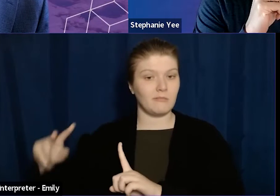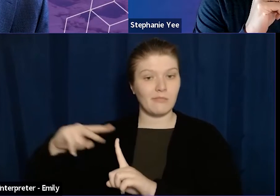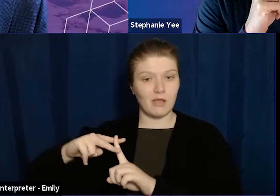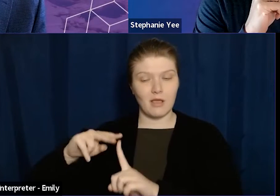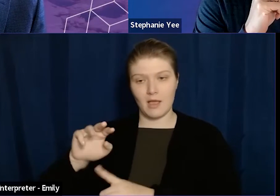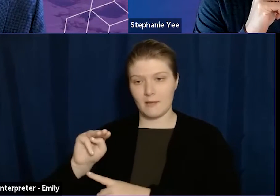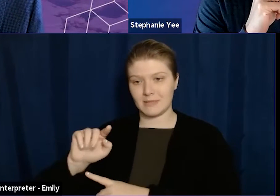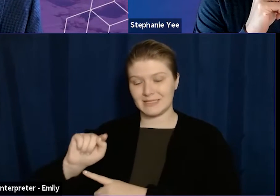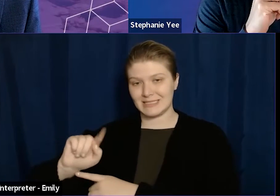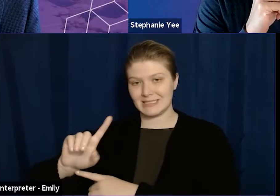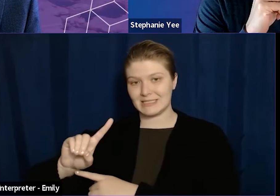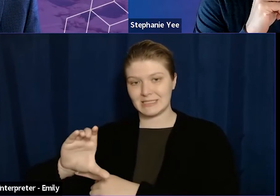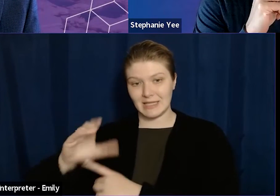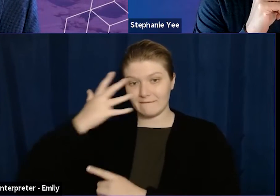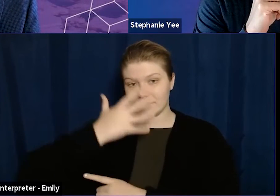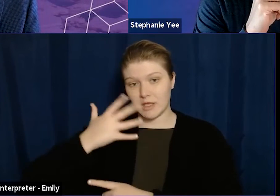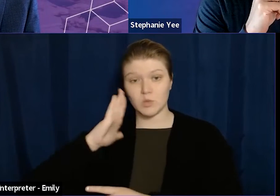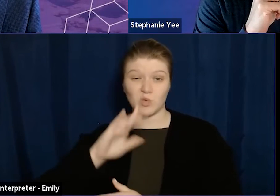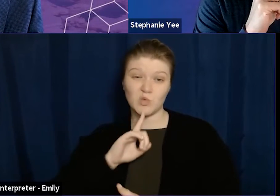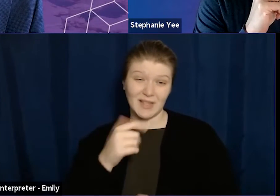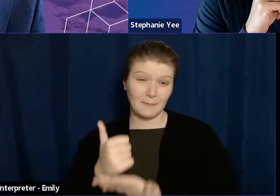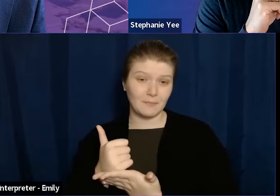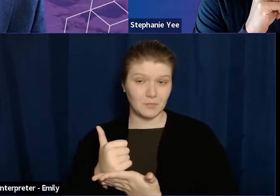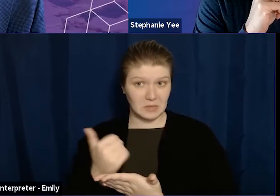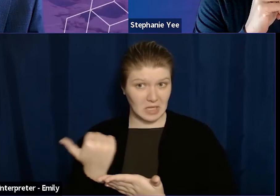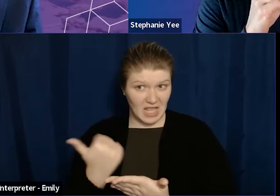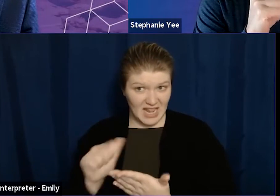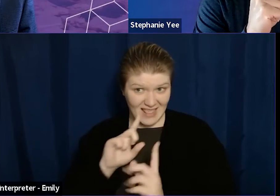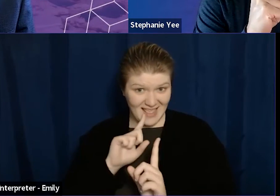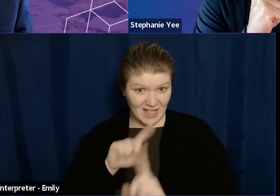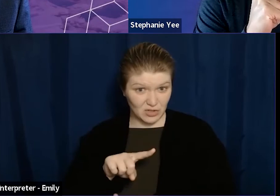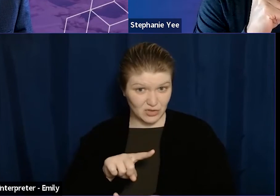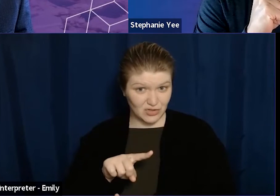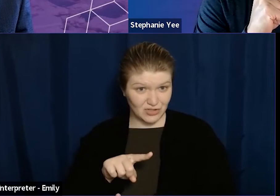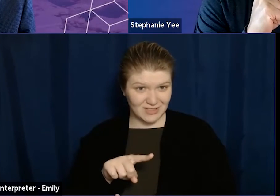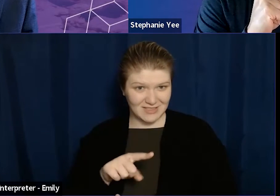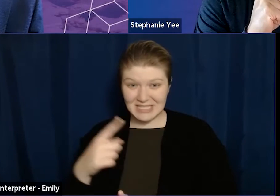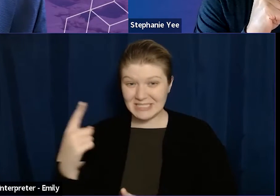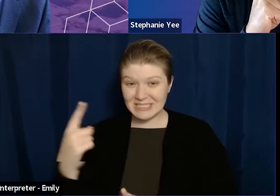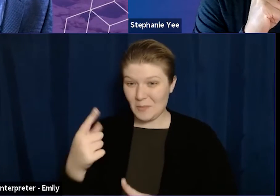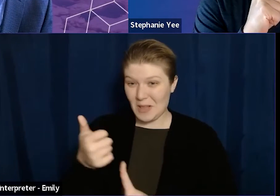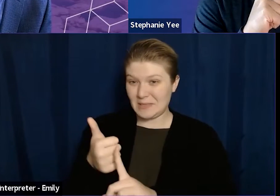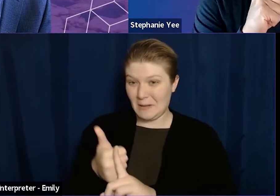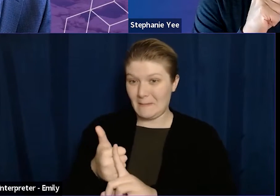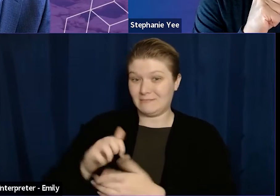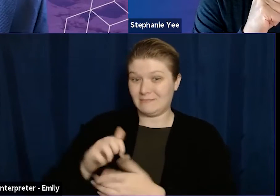Do we have a do we have Somebody is manually calculating. Does that sound right to you?